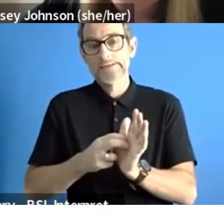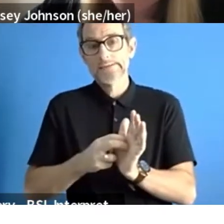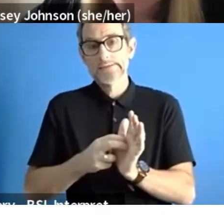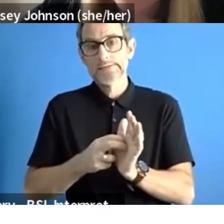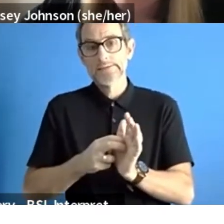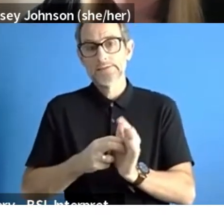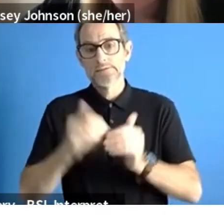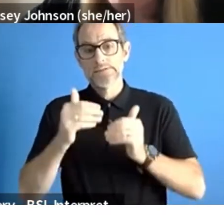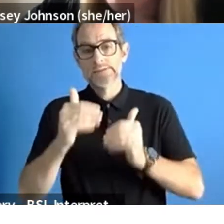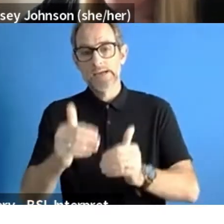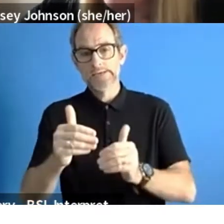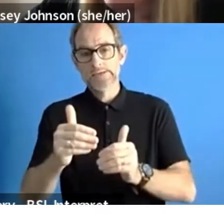way to check usability.